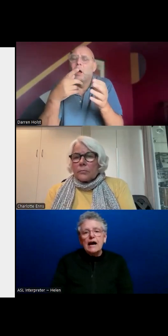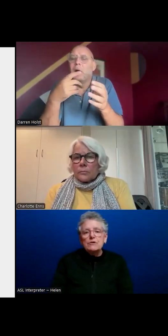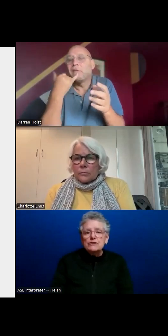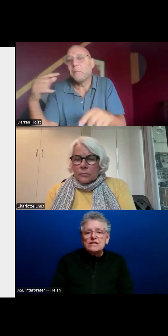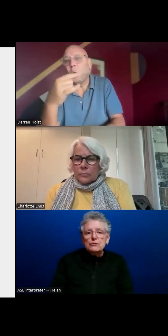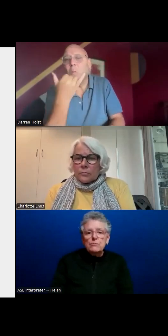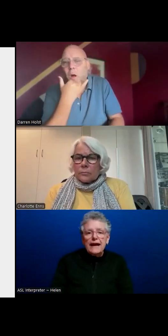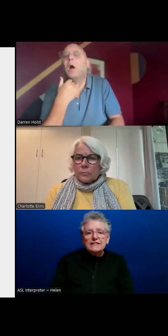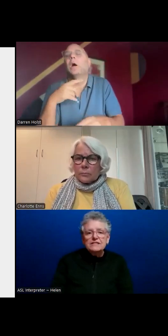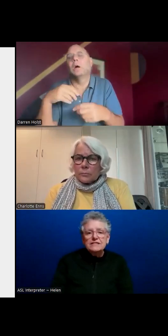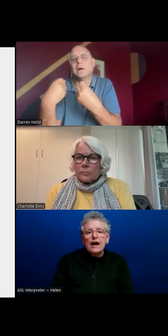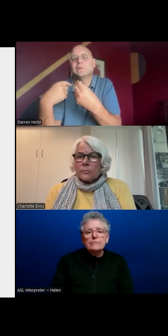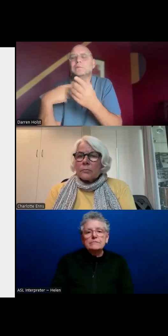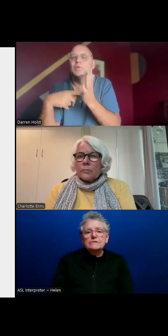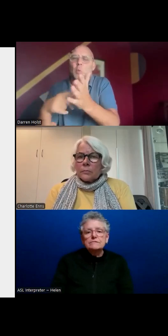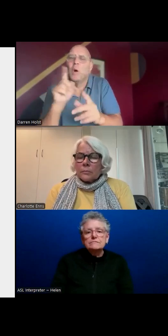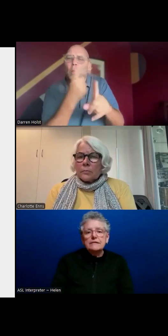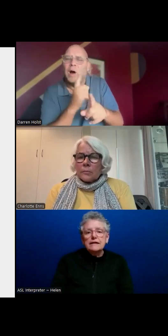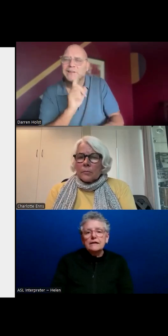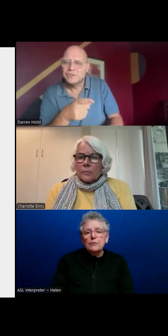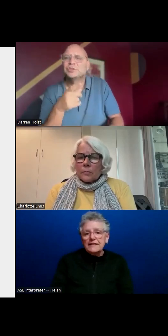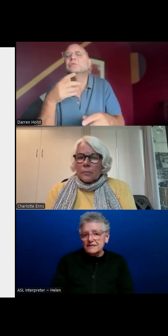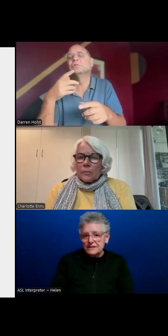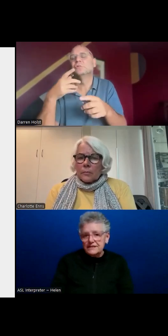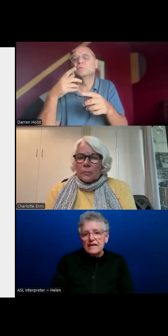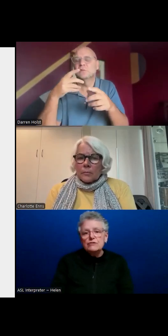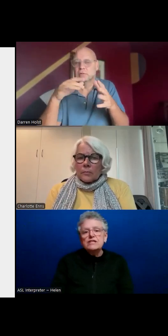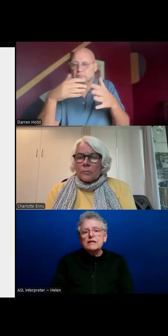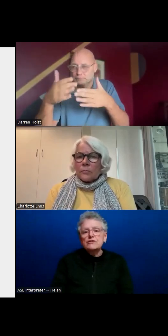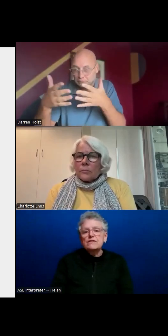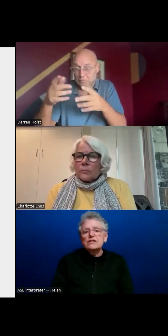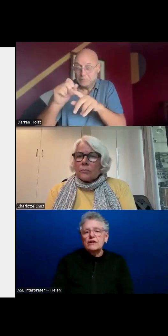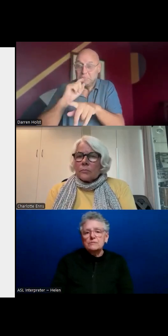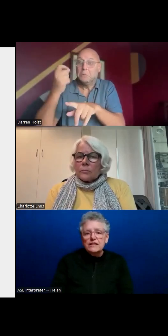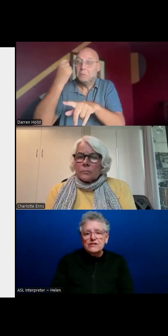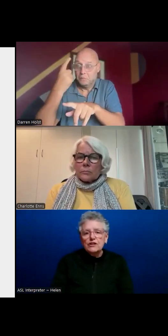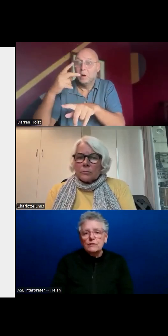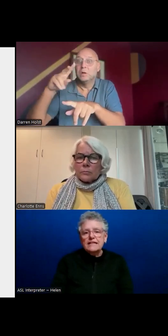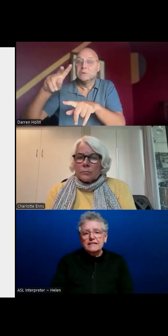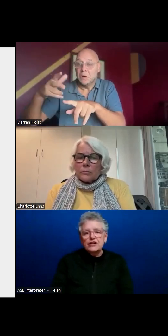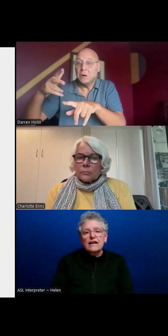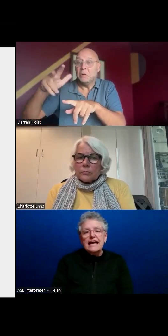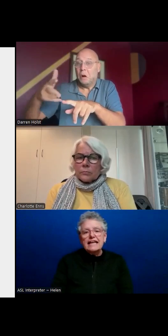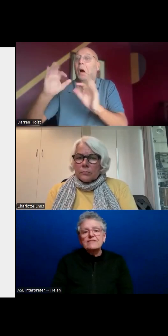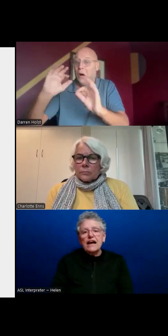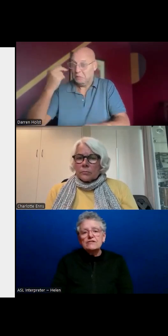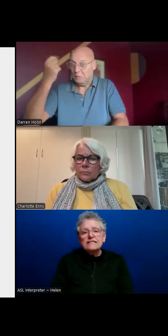And you can do these three practice-- um, practices. And you need to make sure that the child is pointing to the correct answer.